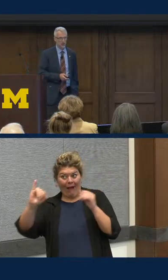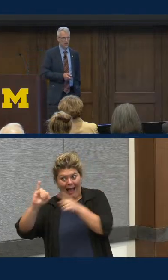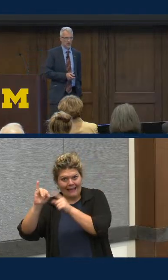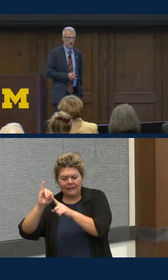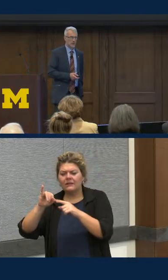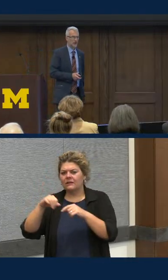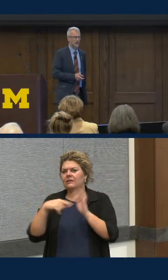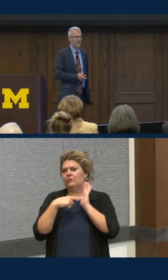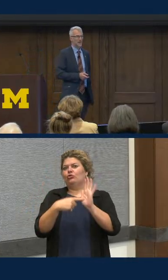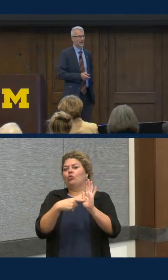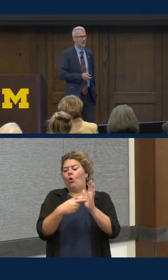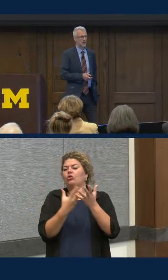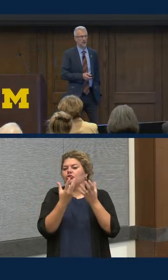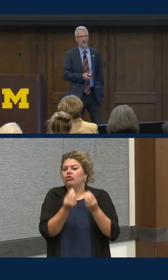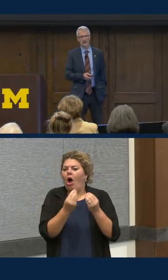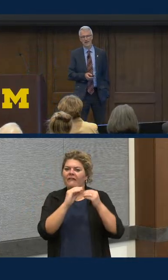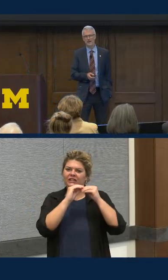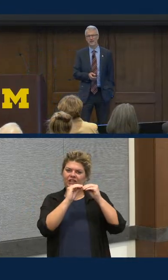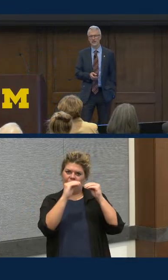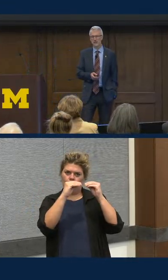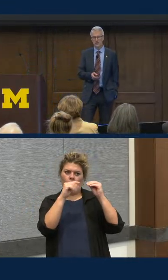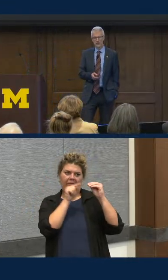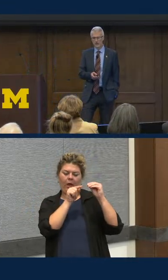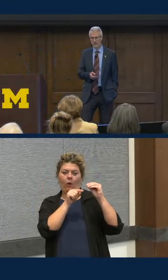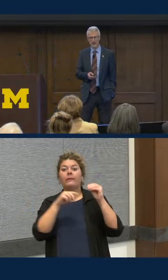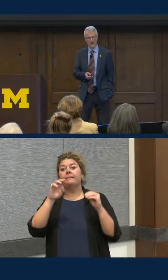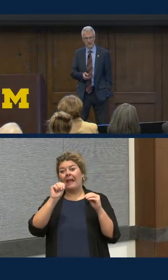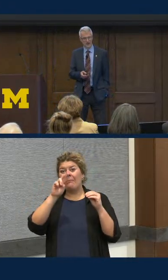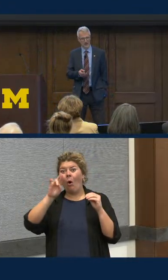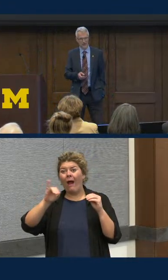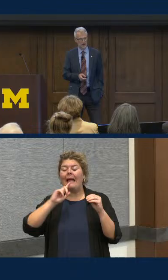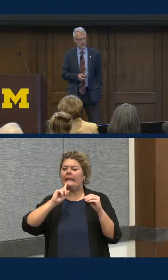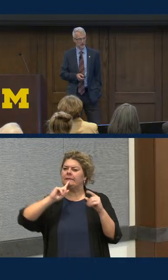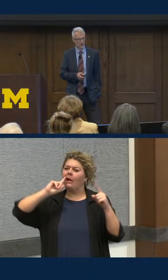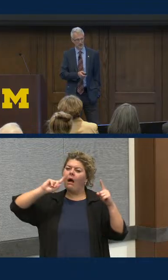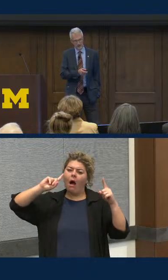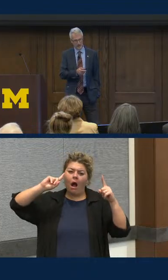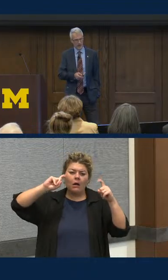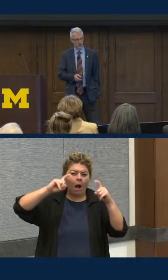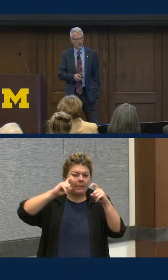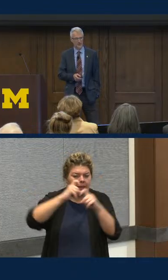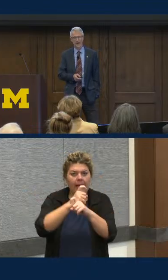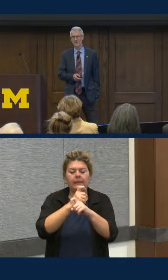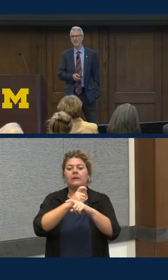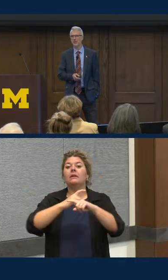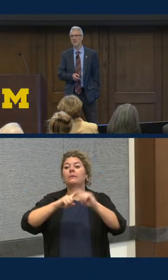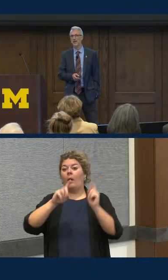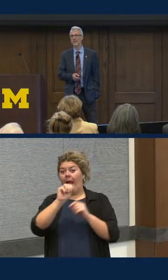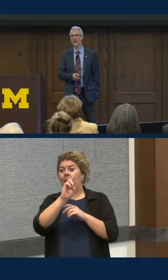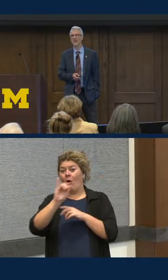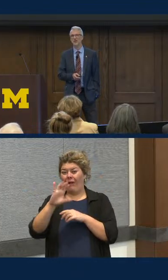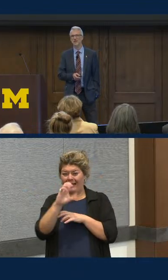tissues. But MRI is actually extremely complicated, very